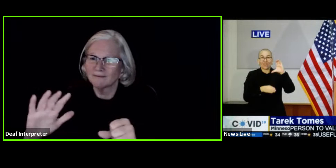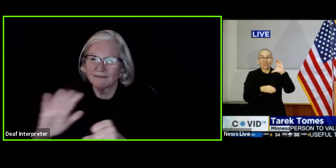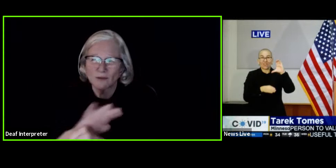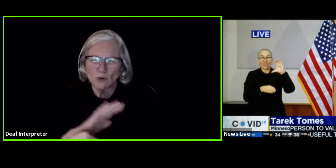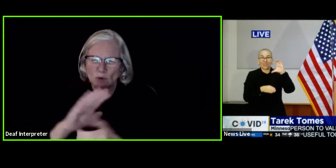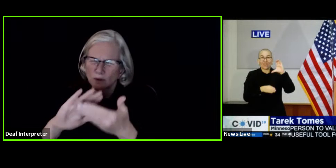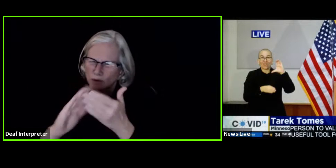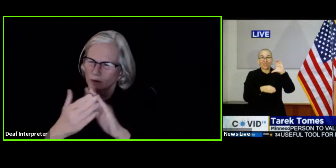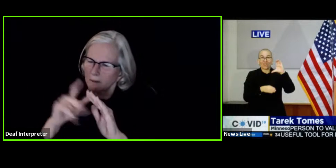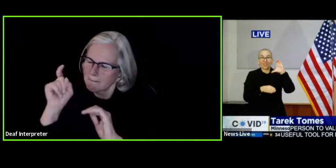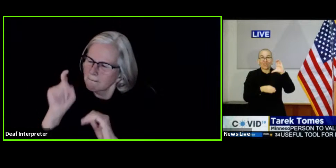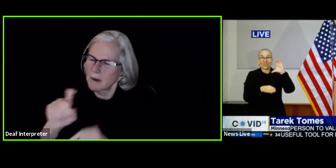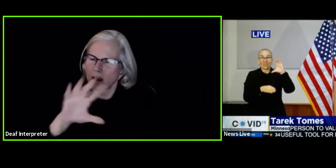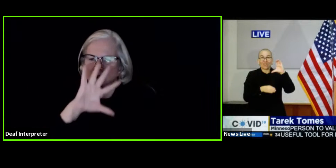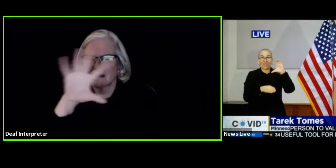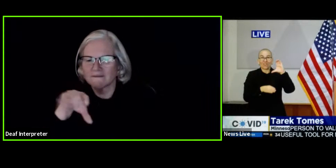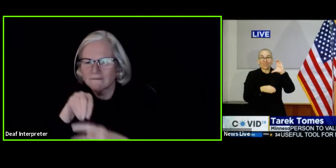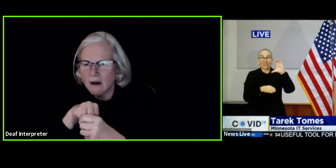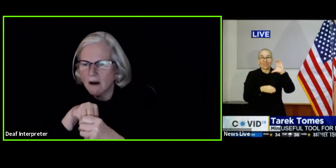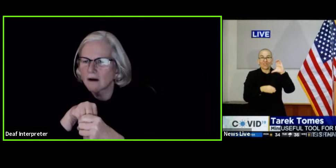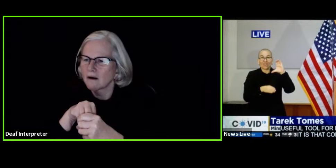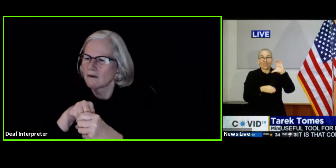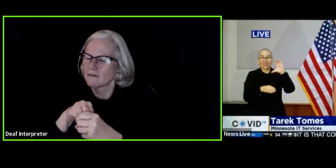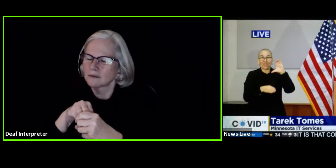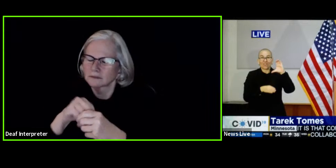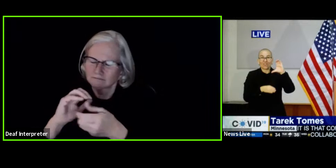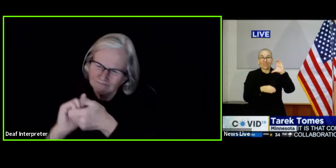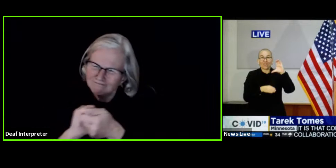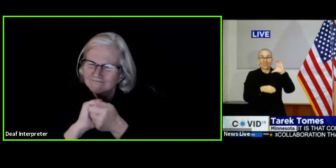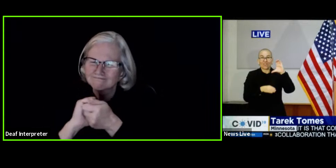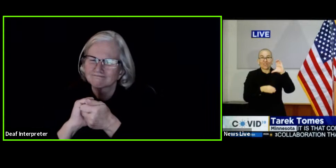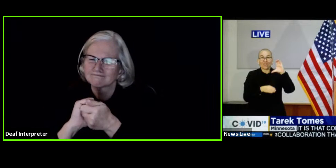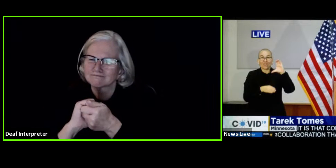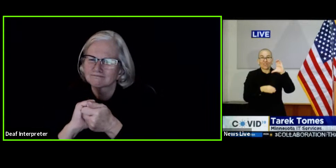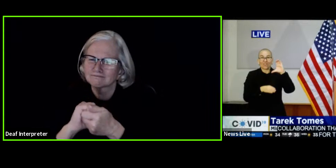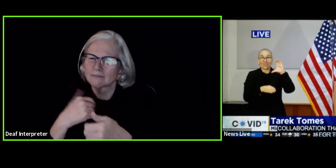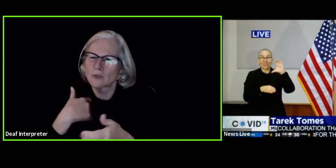ONE WANT TO ENCOURAGE ALL MINNESOTANS, OUR VISITORS AND OR ANYONE THAT SPENDS TIME